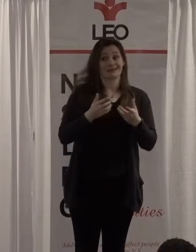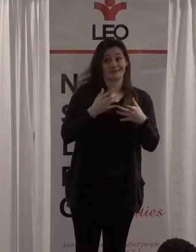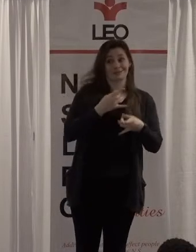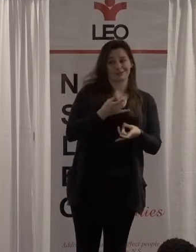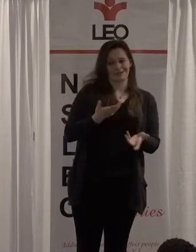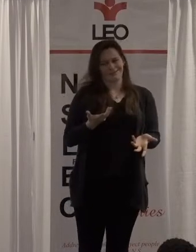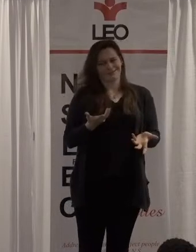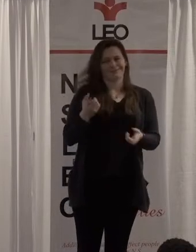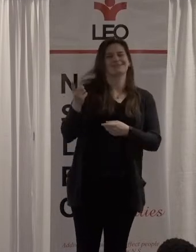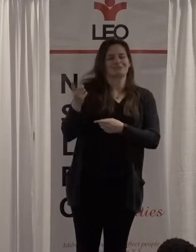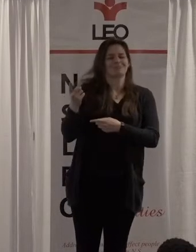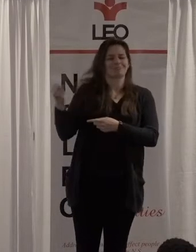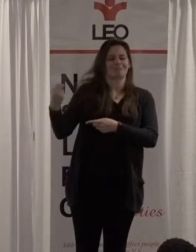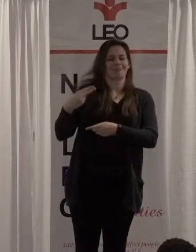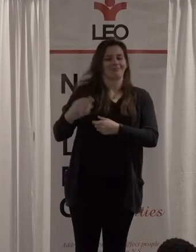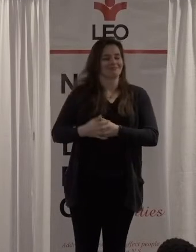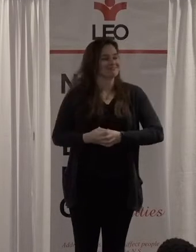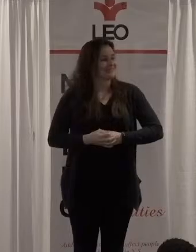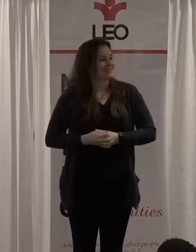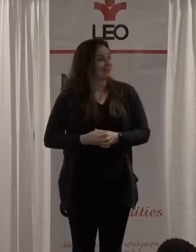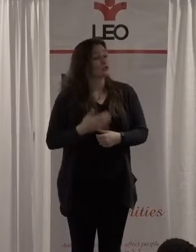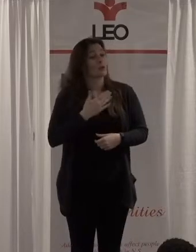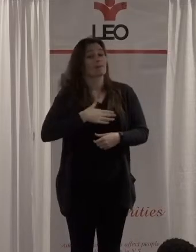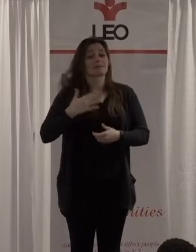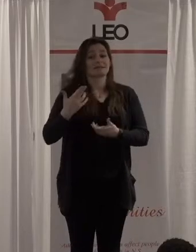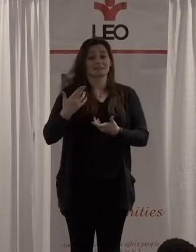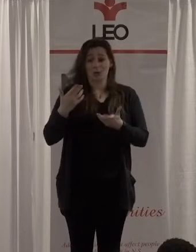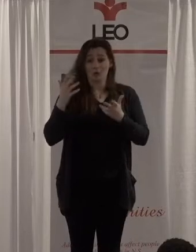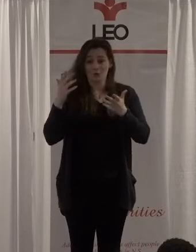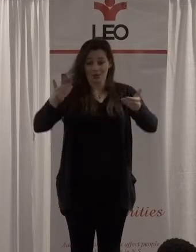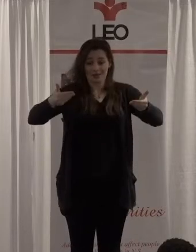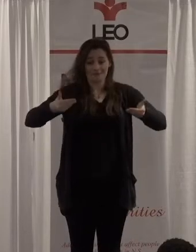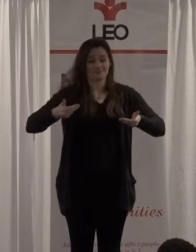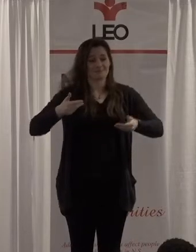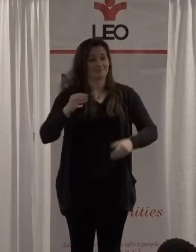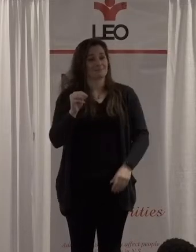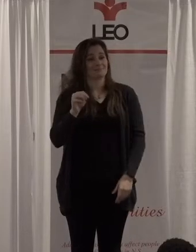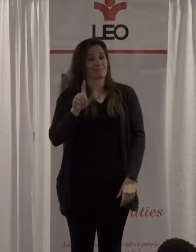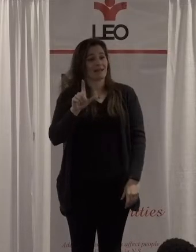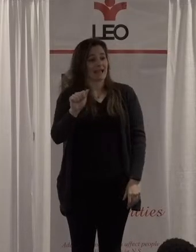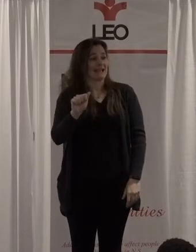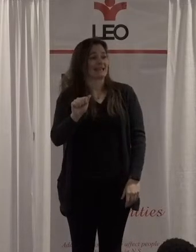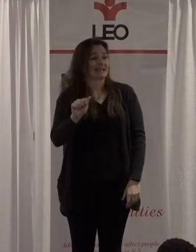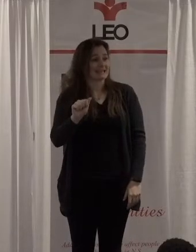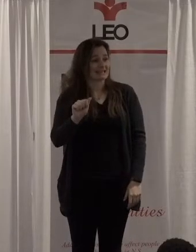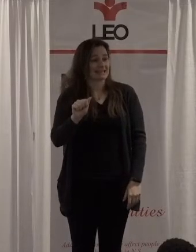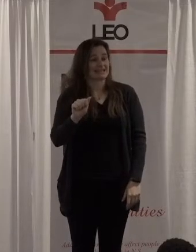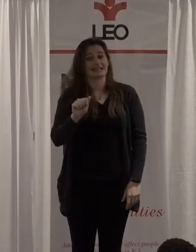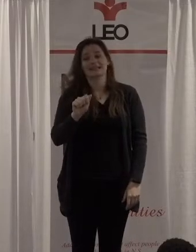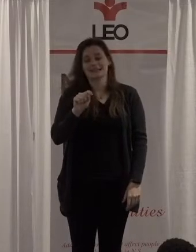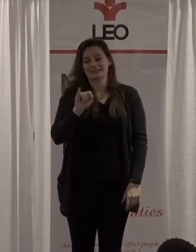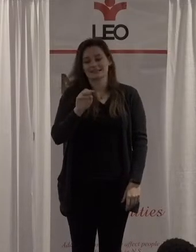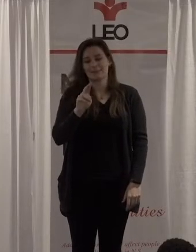SO PLEASE JOIN ME IN WELCOMING MLA TIMBERLEA PROSPECT,